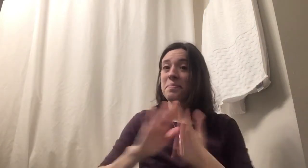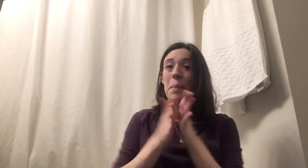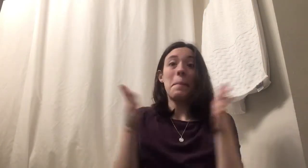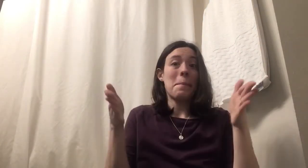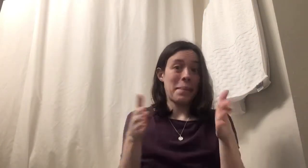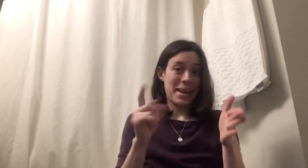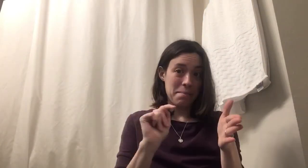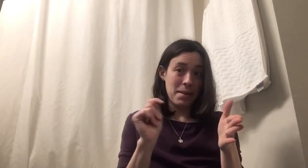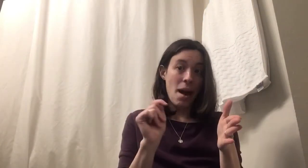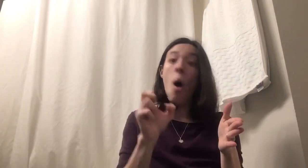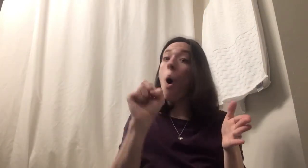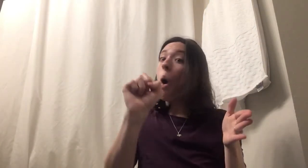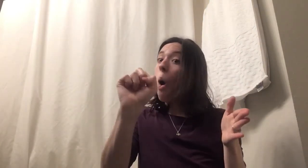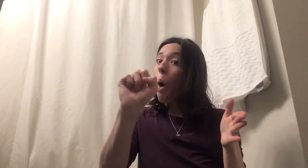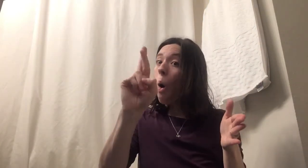It becomes a mini potty OR....